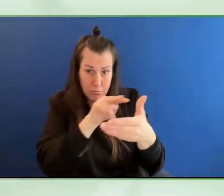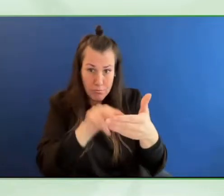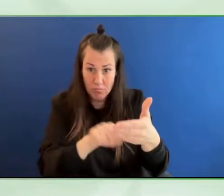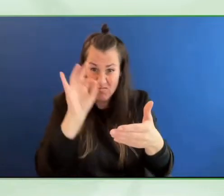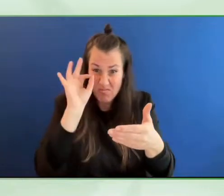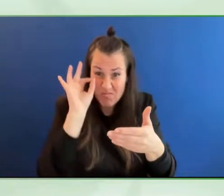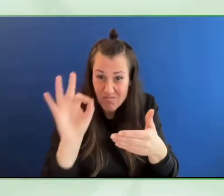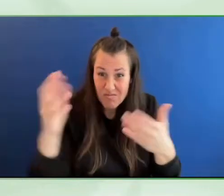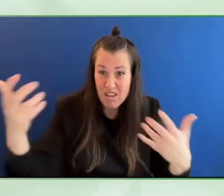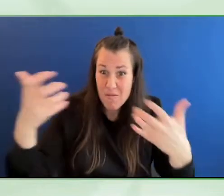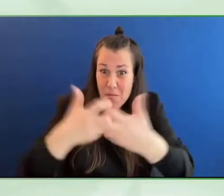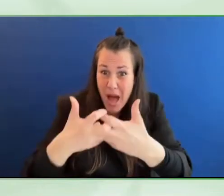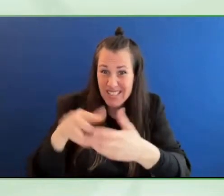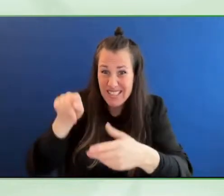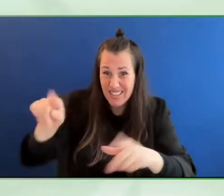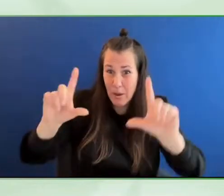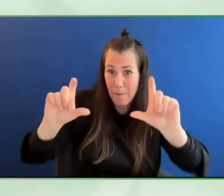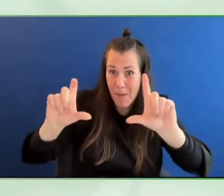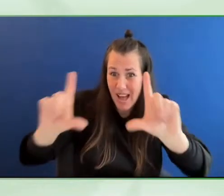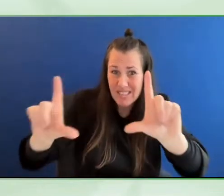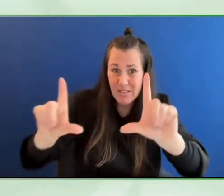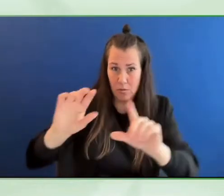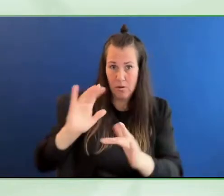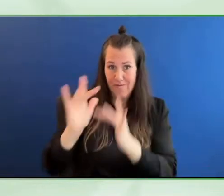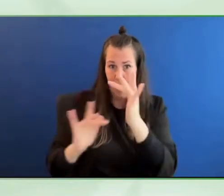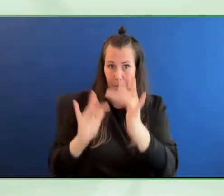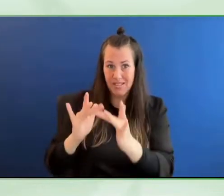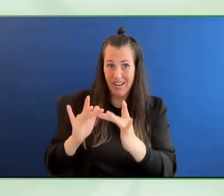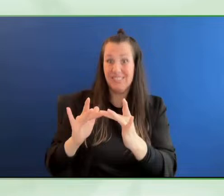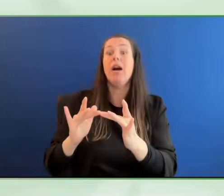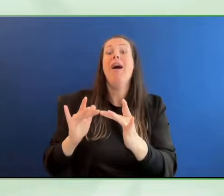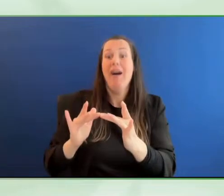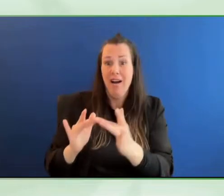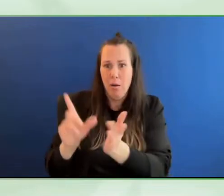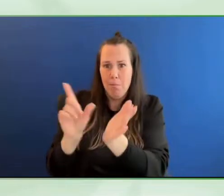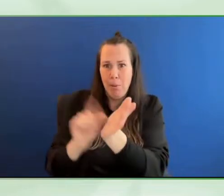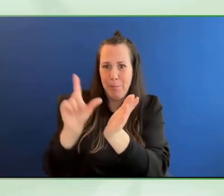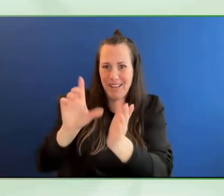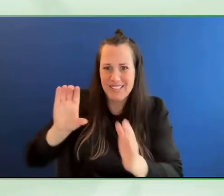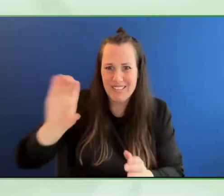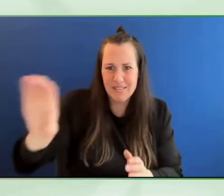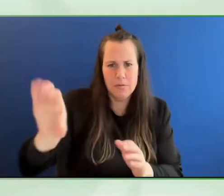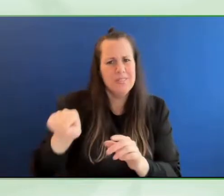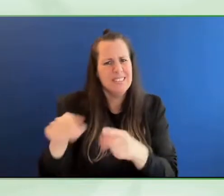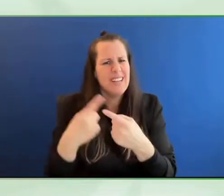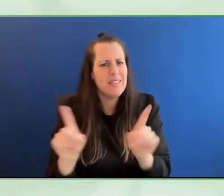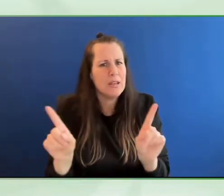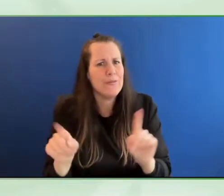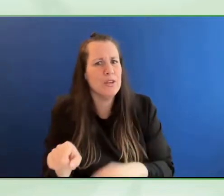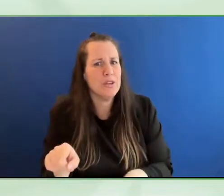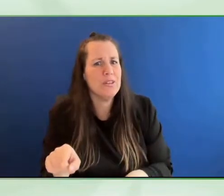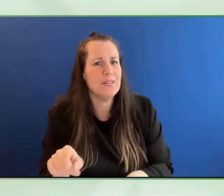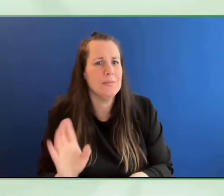it's just an evolution of technology. Calculators used to be humans, now they are things you have in your pocket or on your